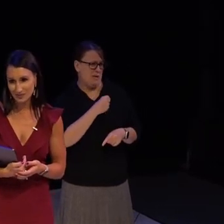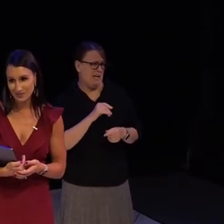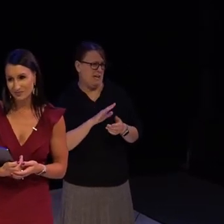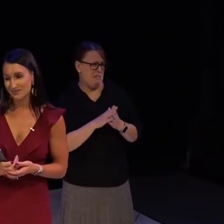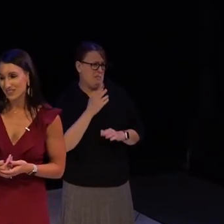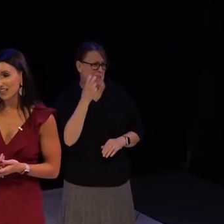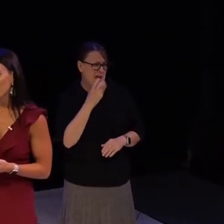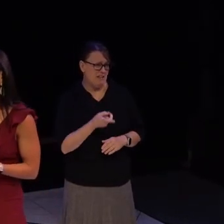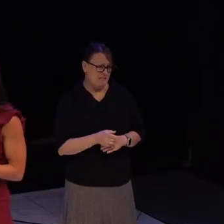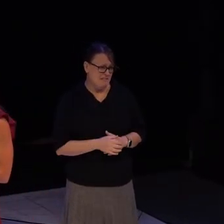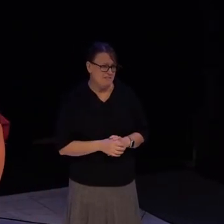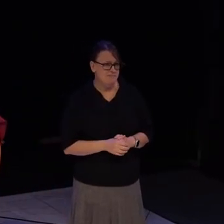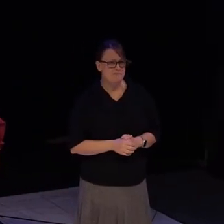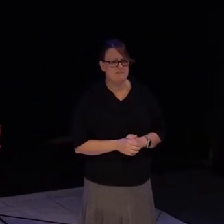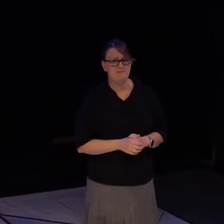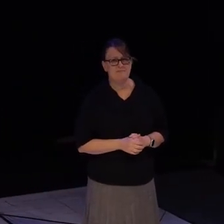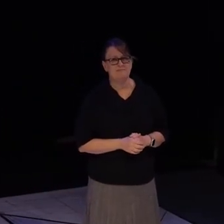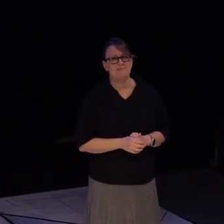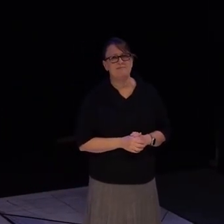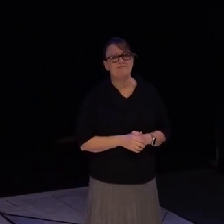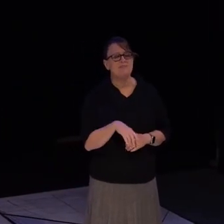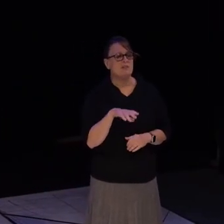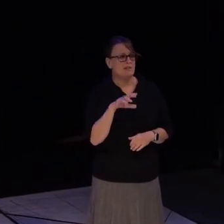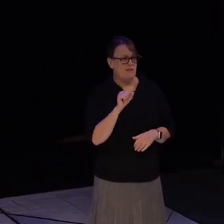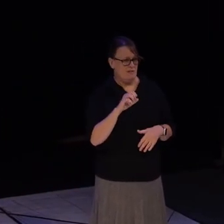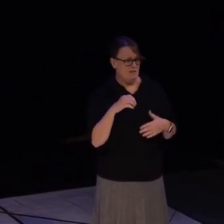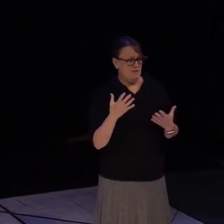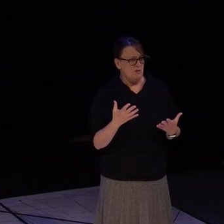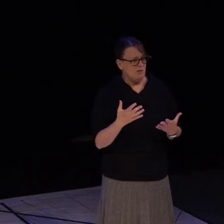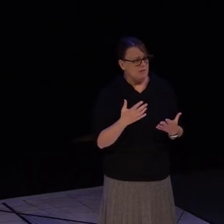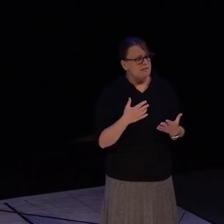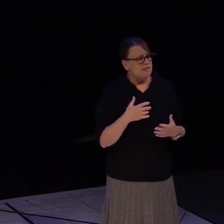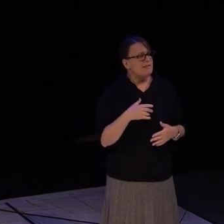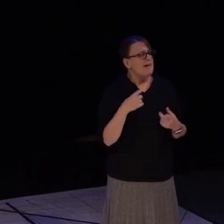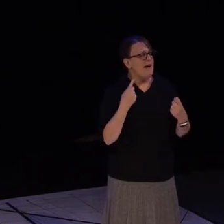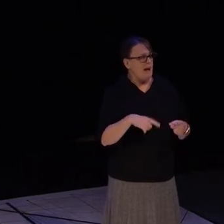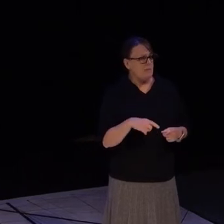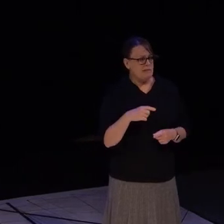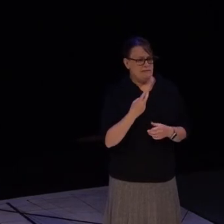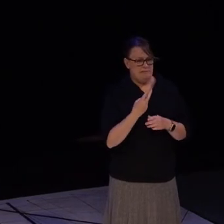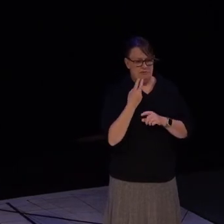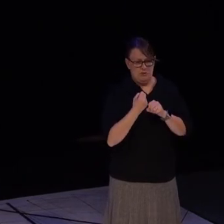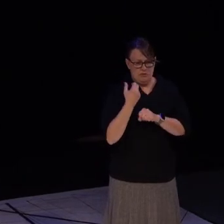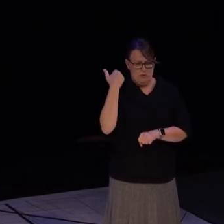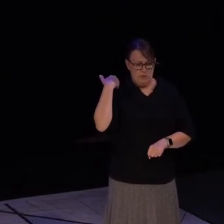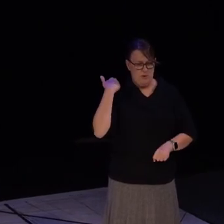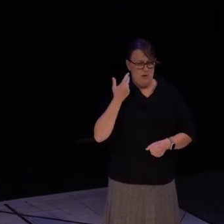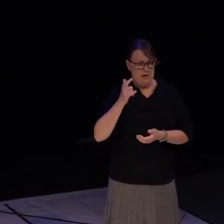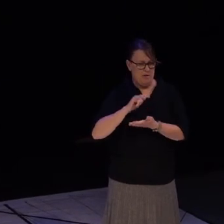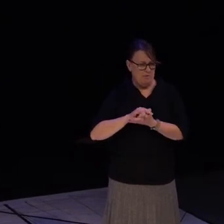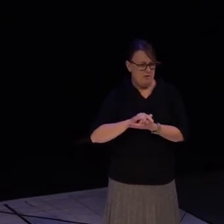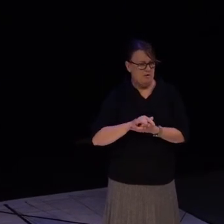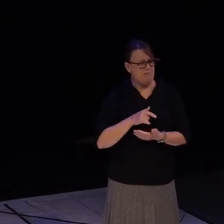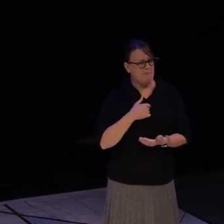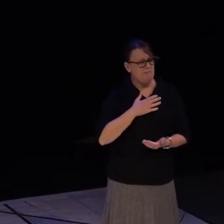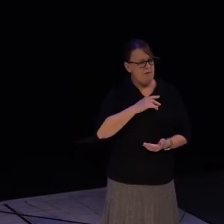So I literally got it at airport about two years ago and those ladies did not get a very nice response from me.